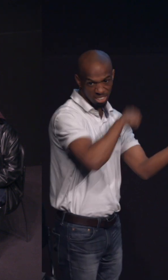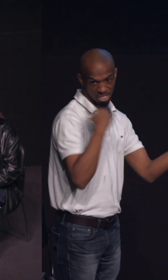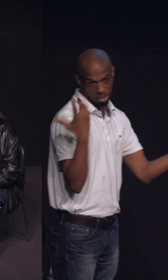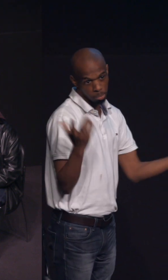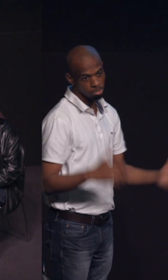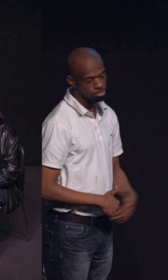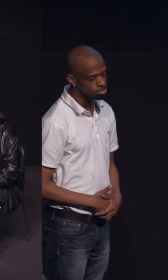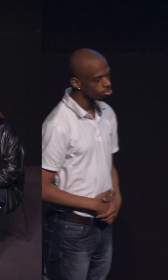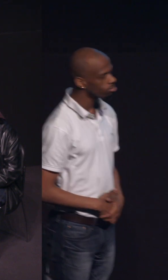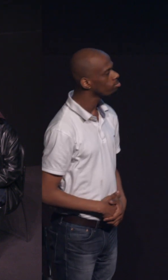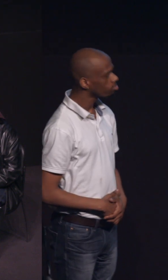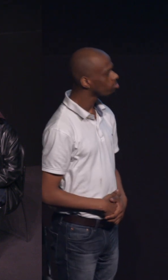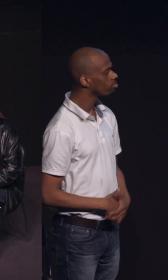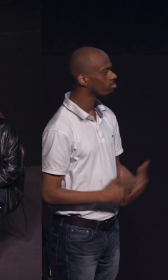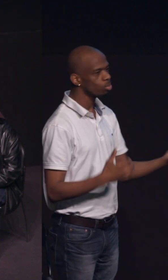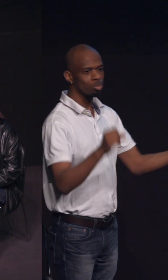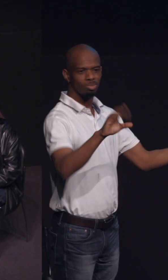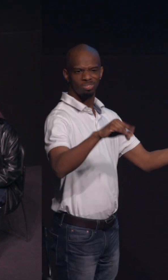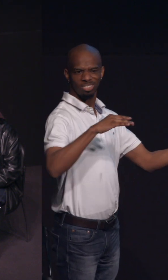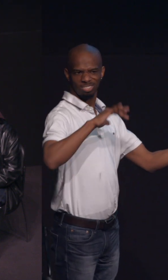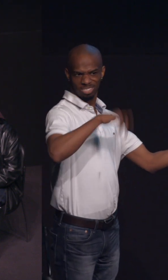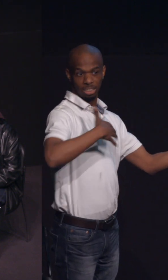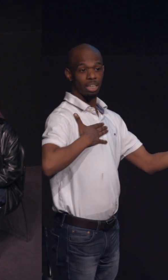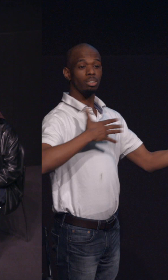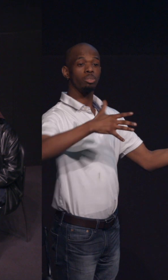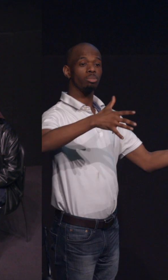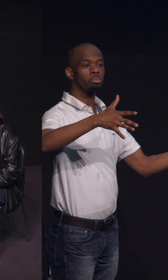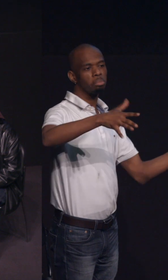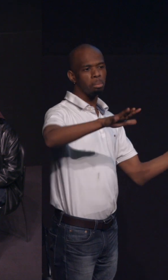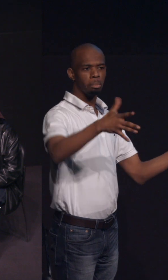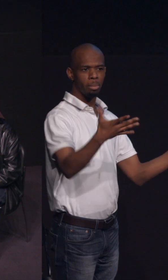So that's kind of my current initial challenge, I guess.